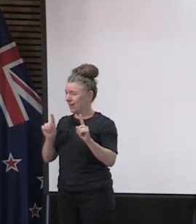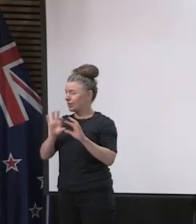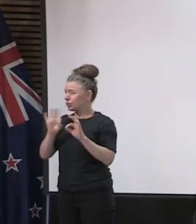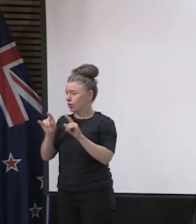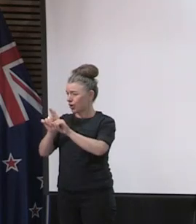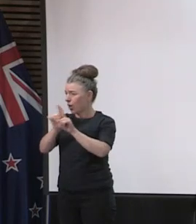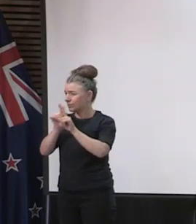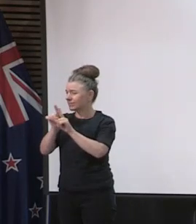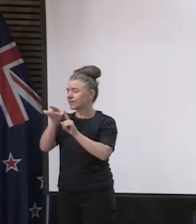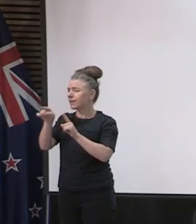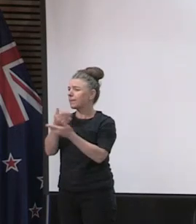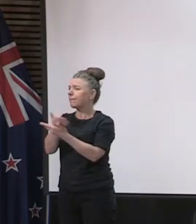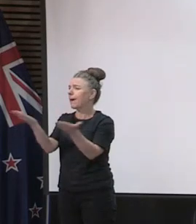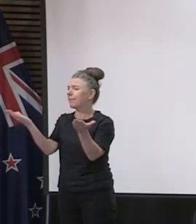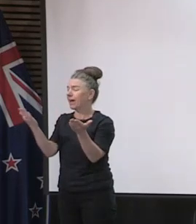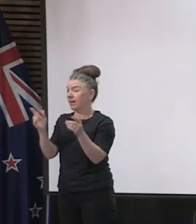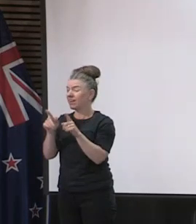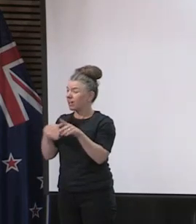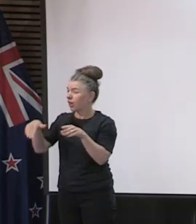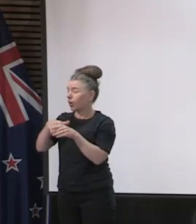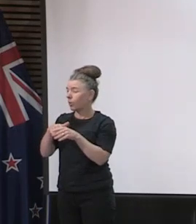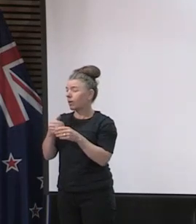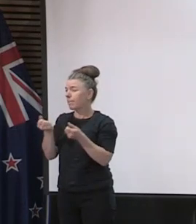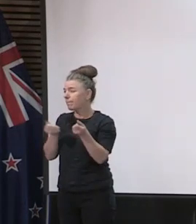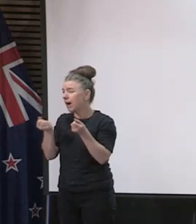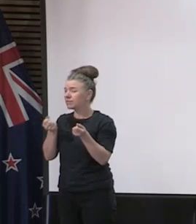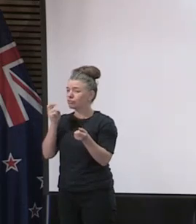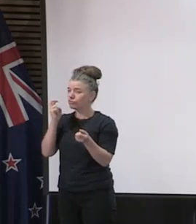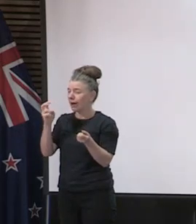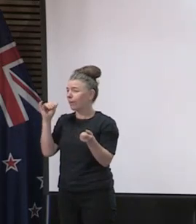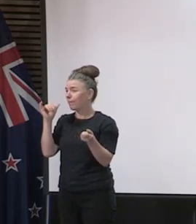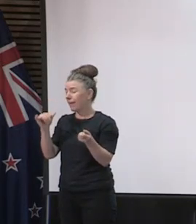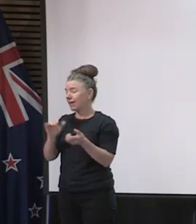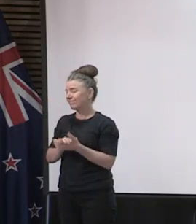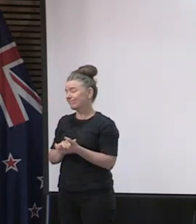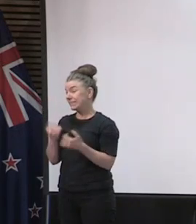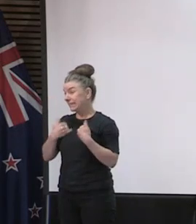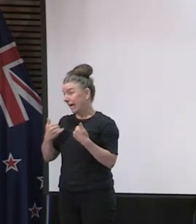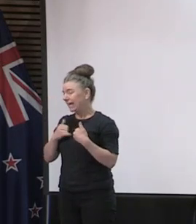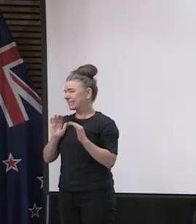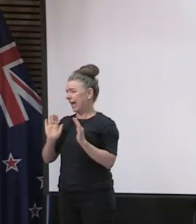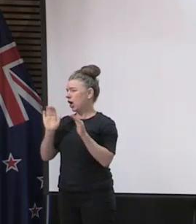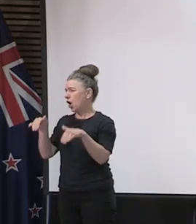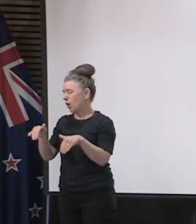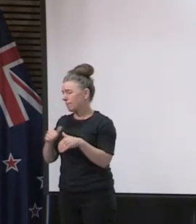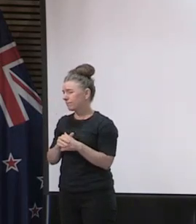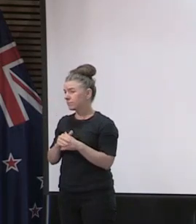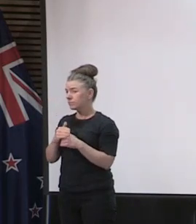reiterate those key messages and the measures - keep your distance from other people when in public, including in